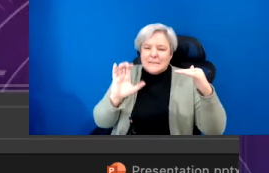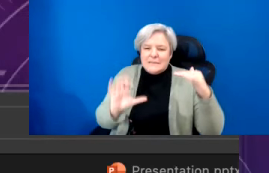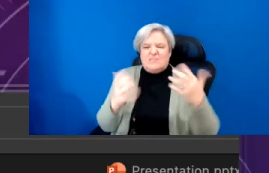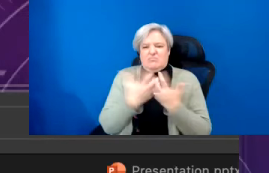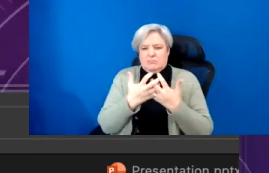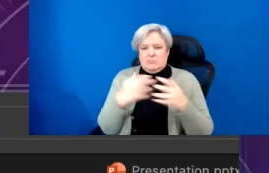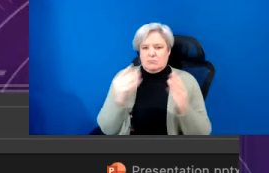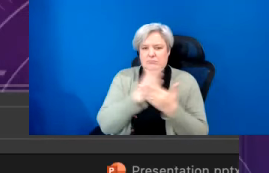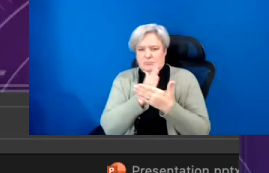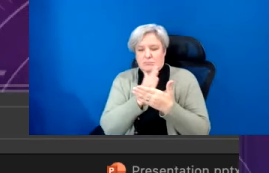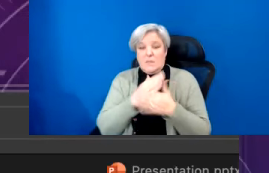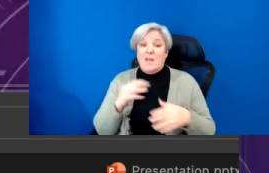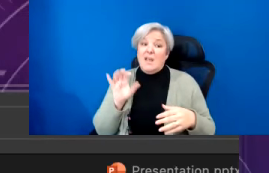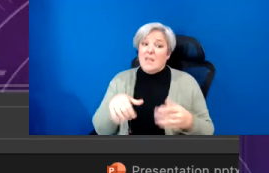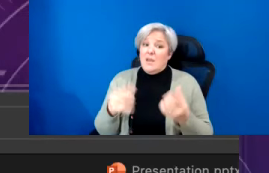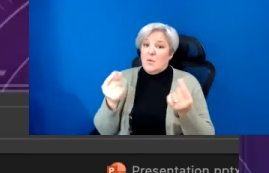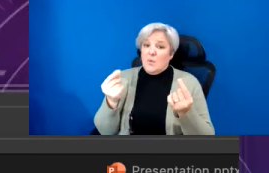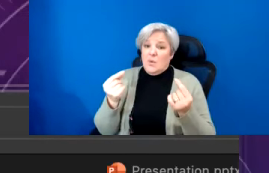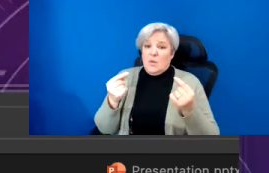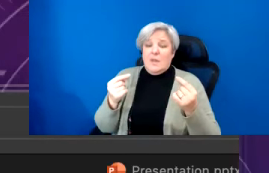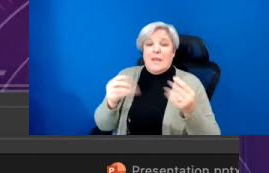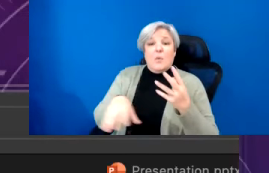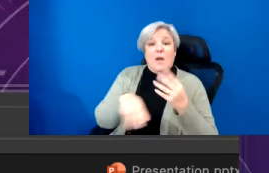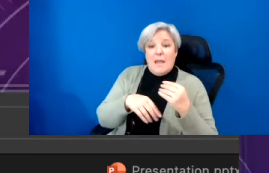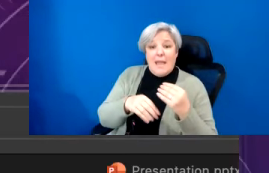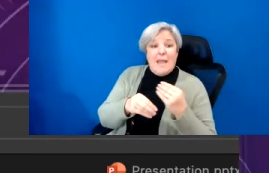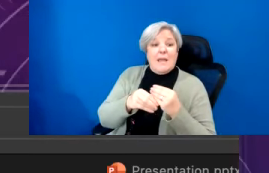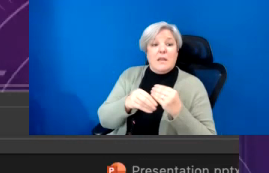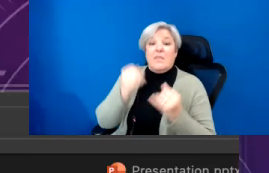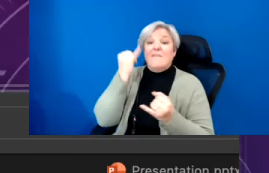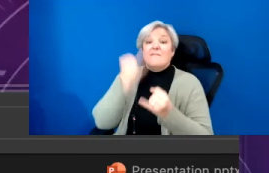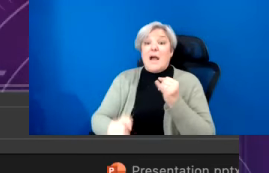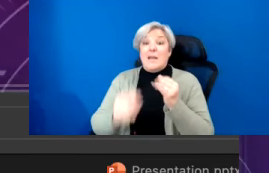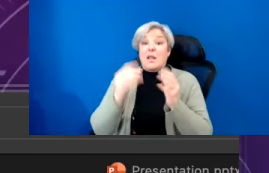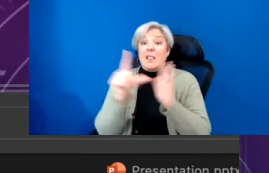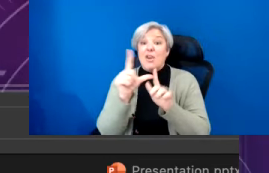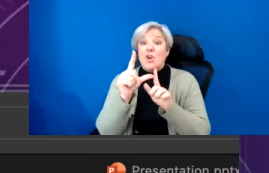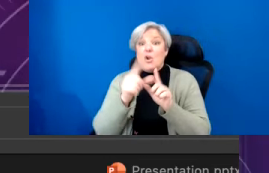And what this does is it adds the final letter grade to at the